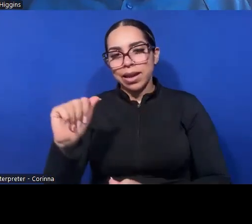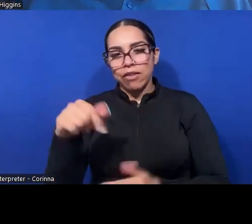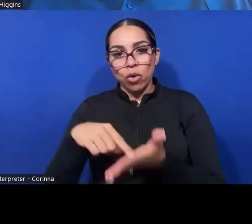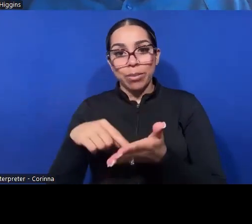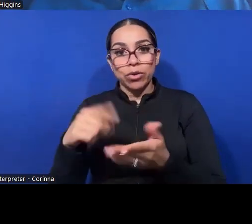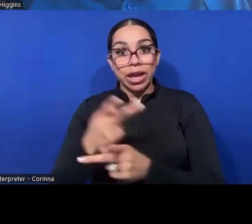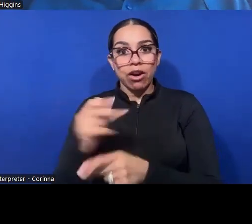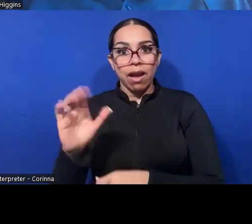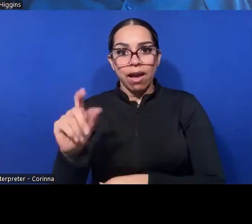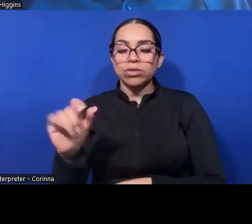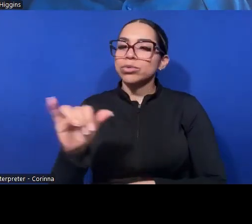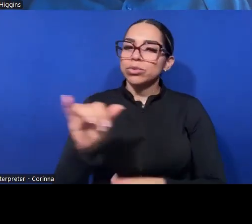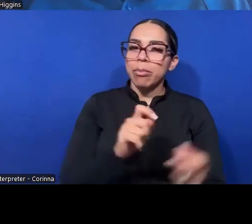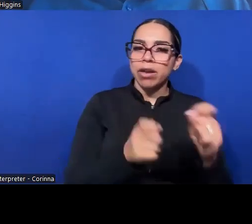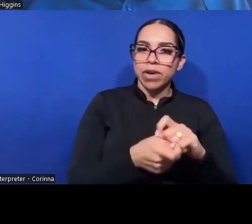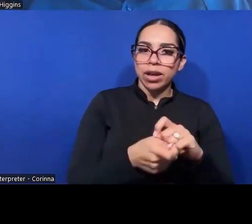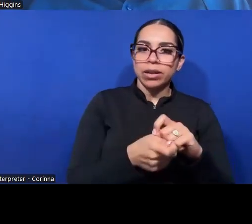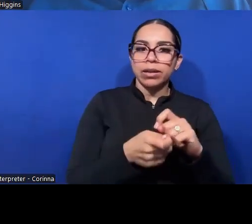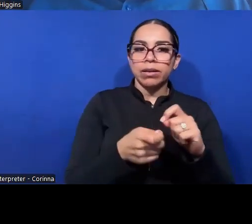adjusted gross income, Medi-Cal.